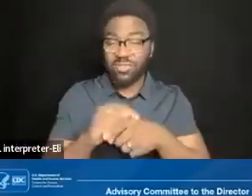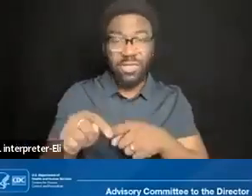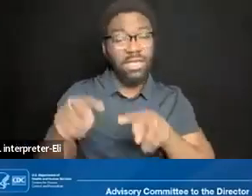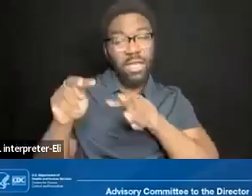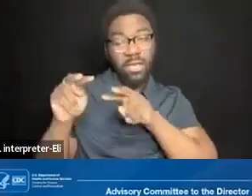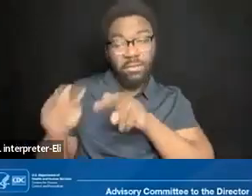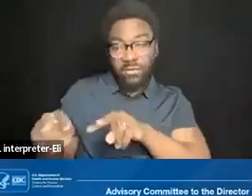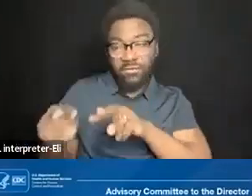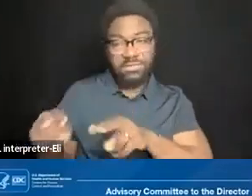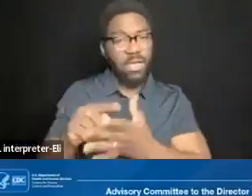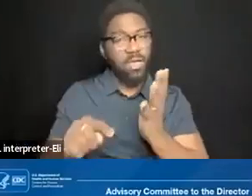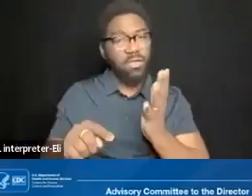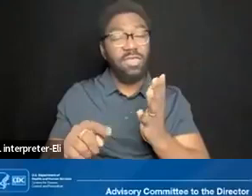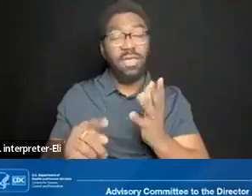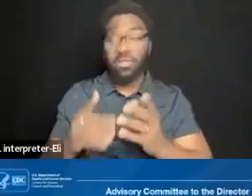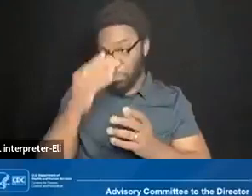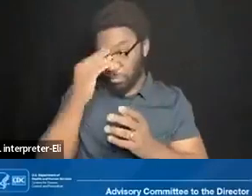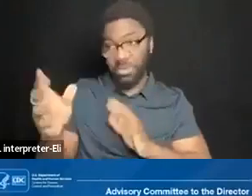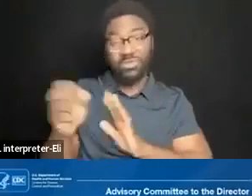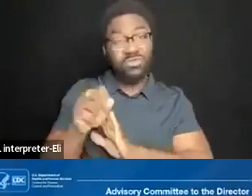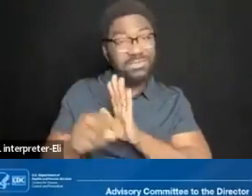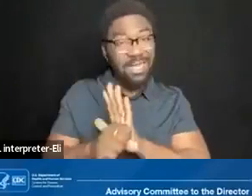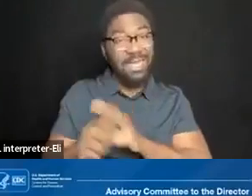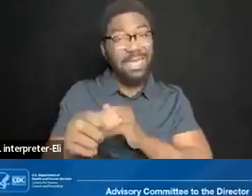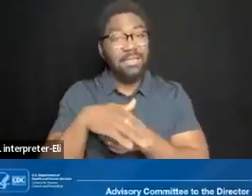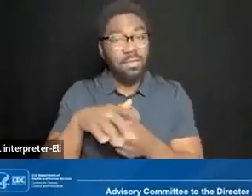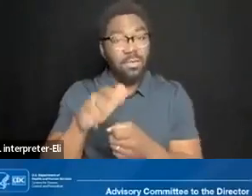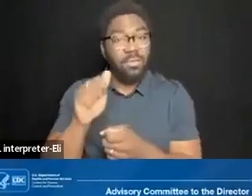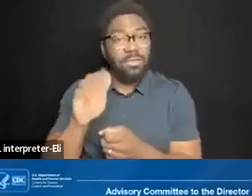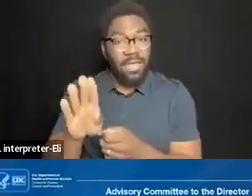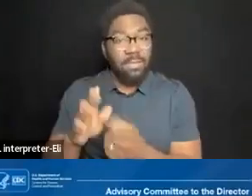to state and local labs across currently in OLSS, DDID,